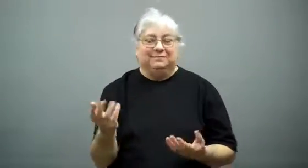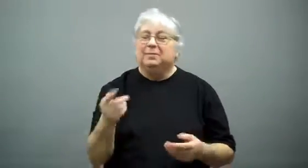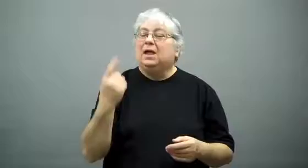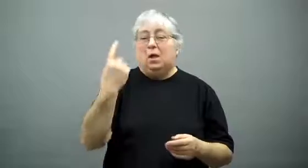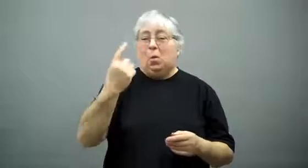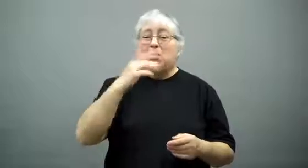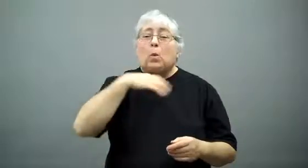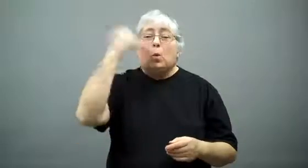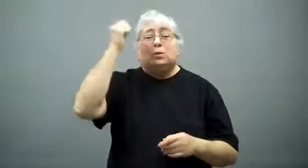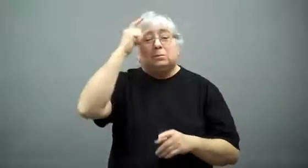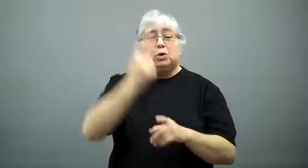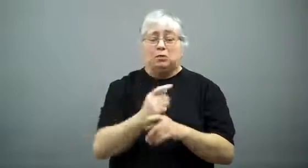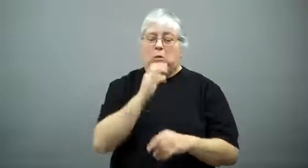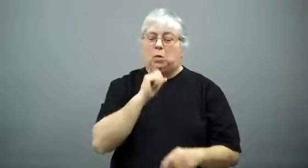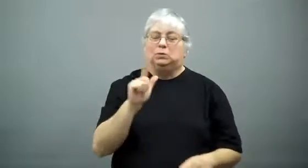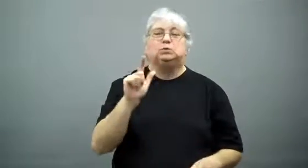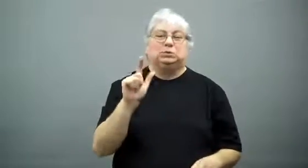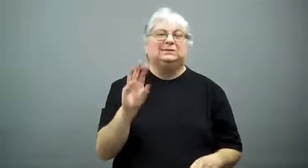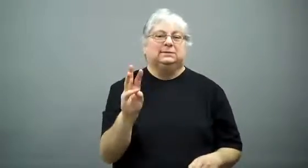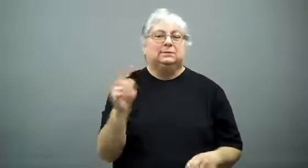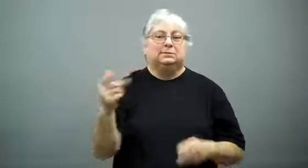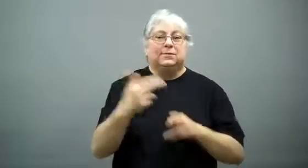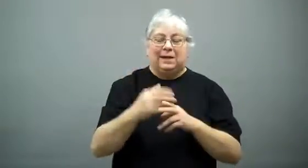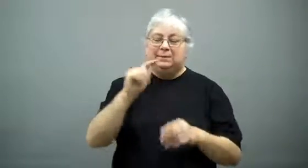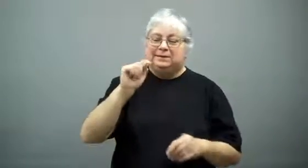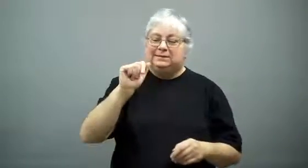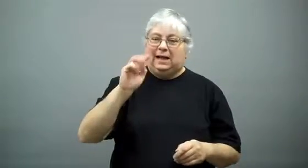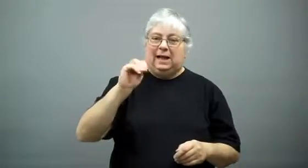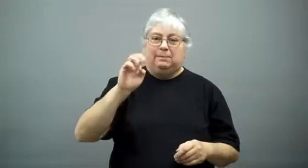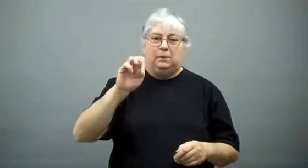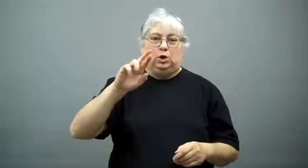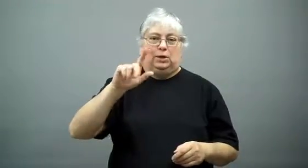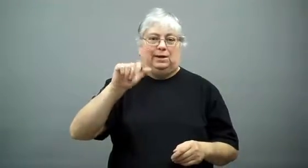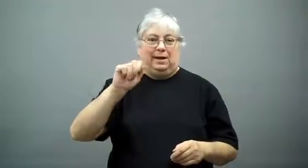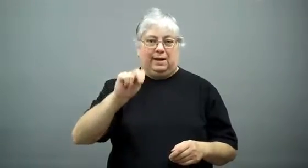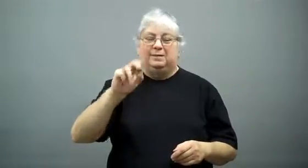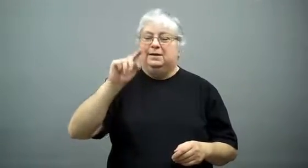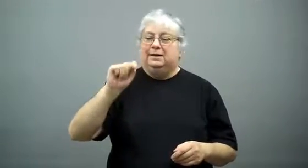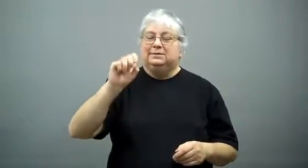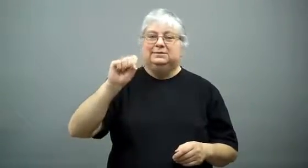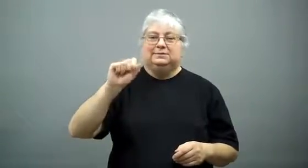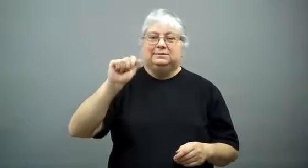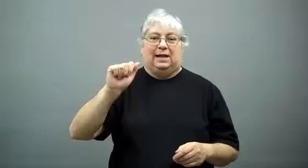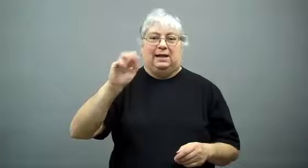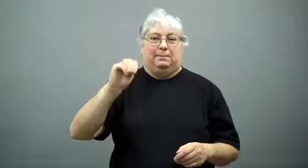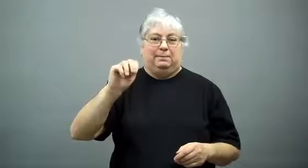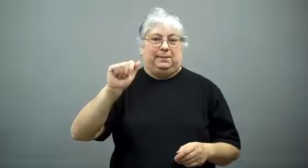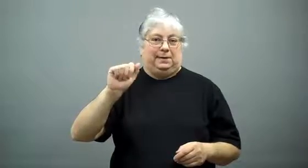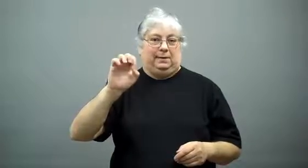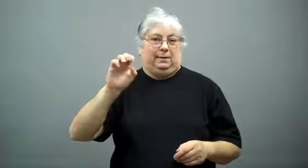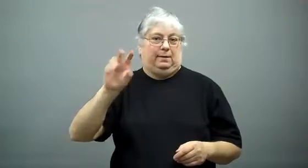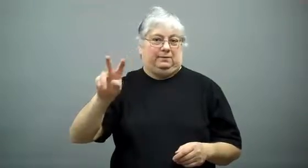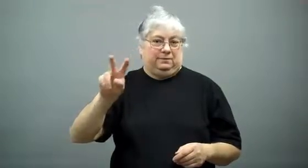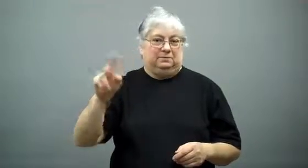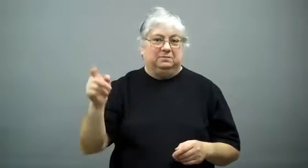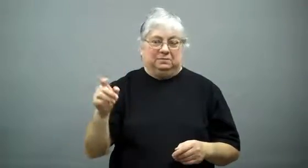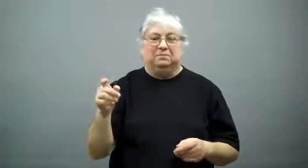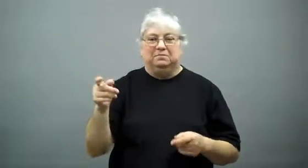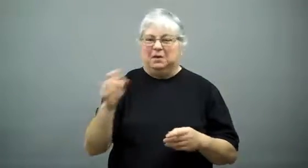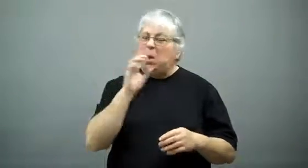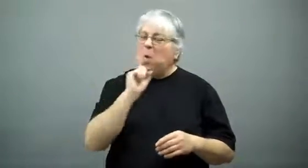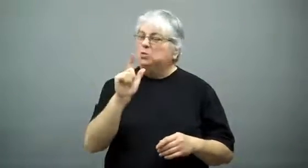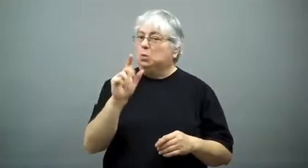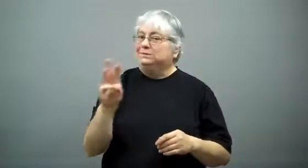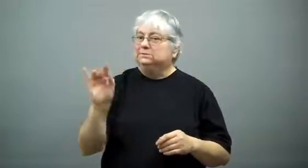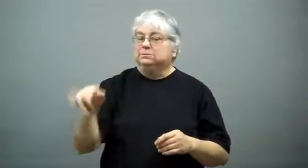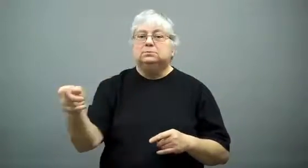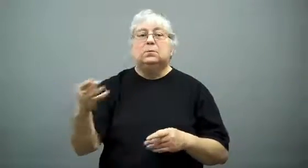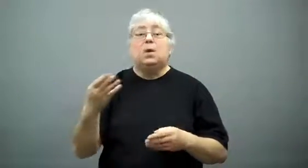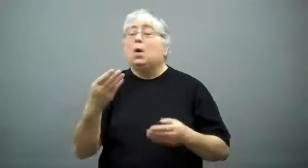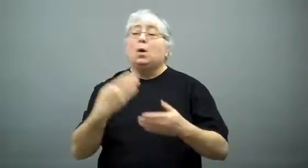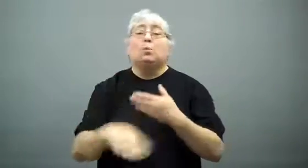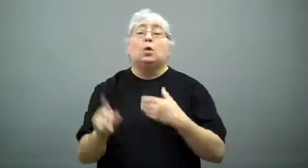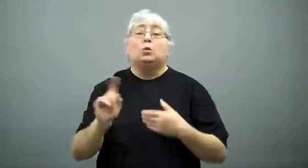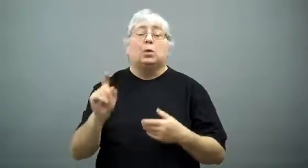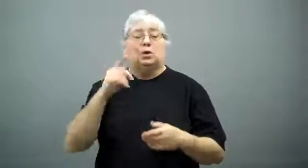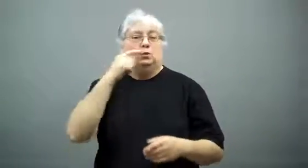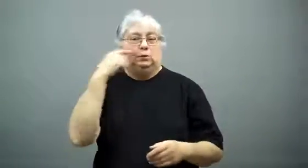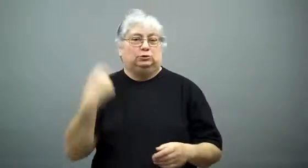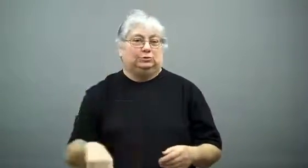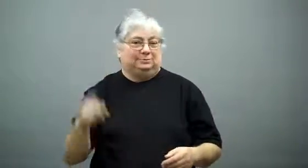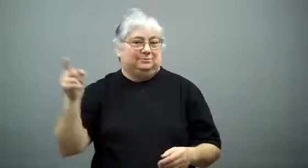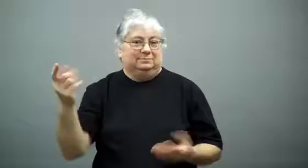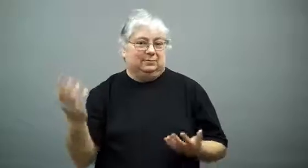The older brother was 26 years old and his name was Tamerlan Tsamaev.